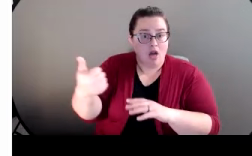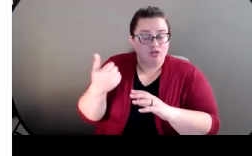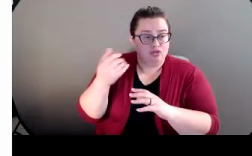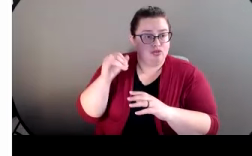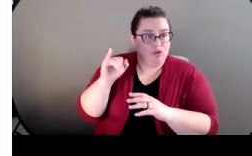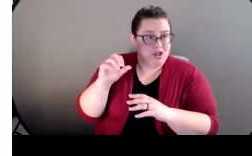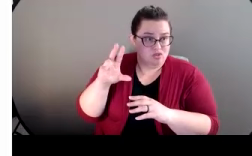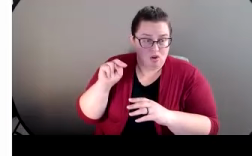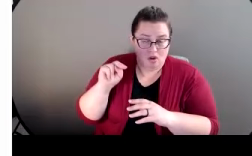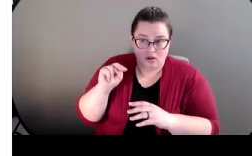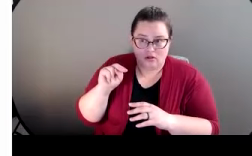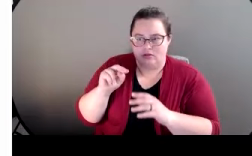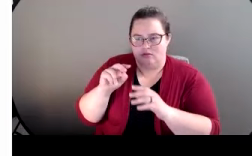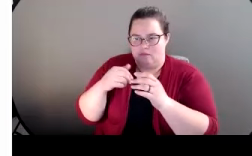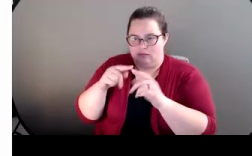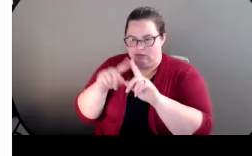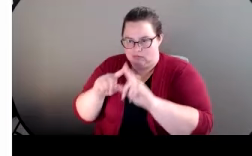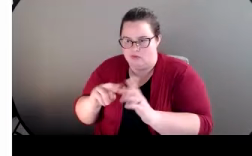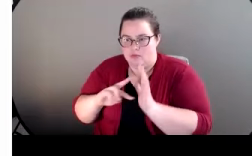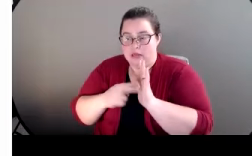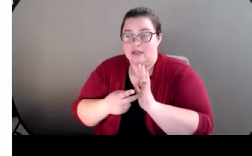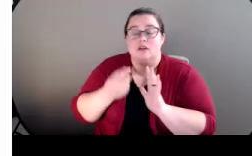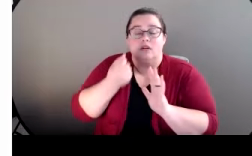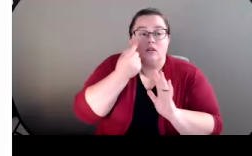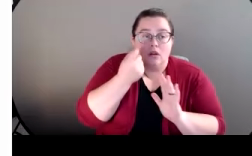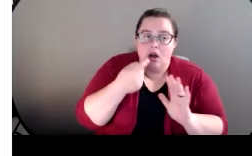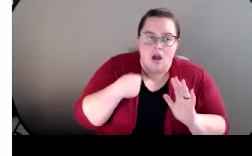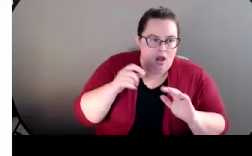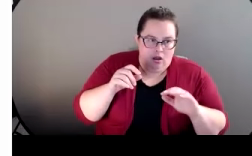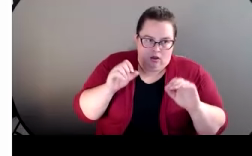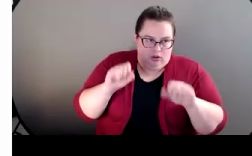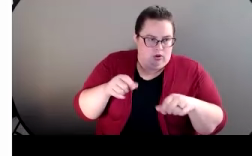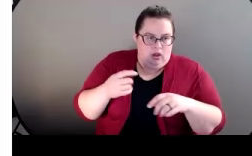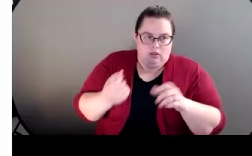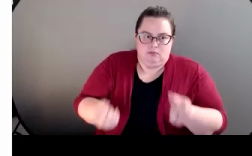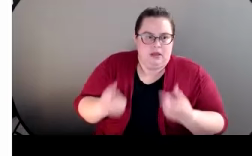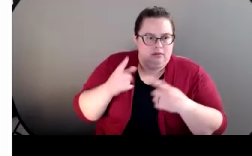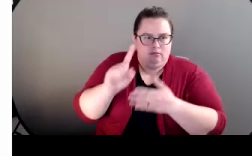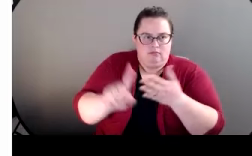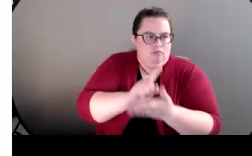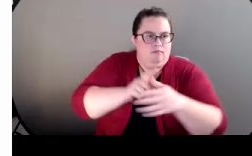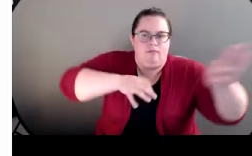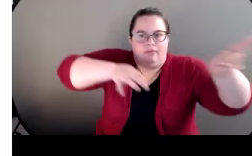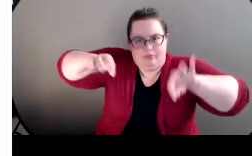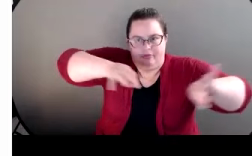alone just on talking about the ins and outs of these licenses. And, Linda and I have done workshops on that.